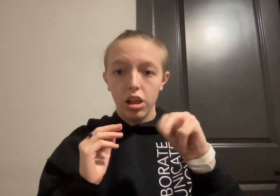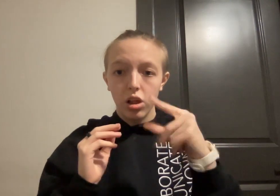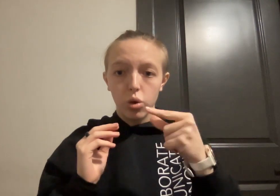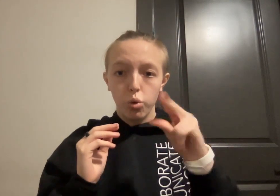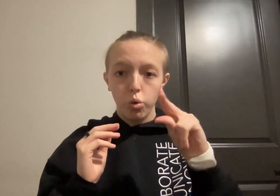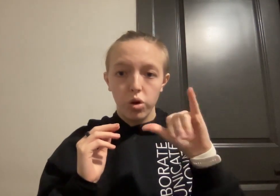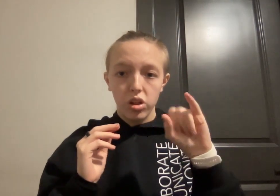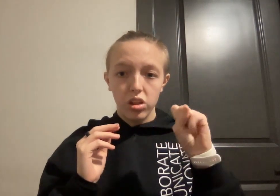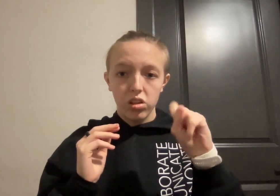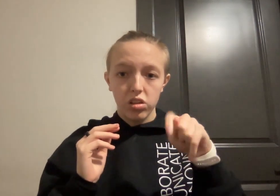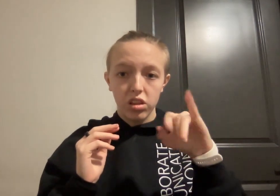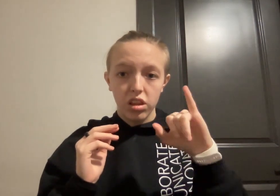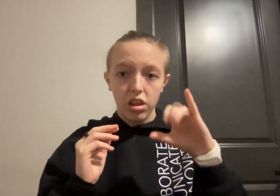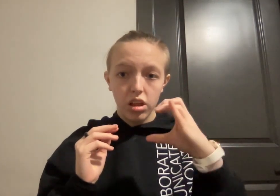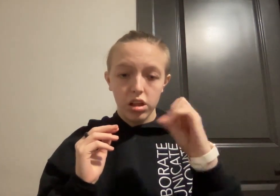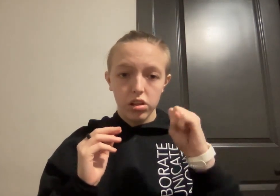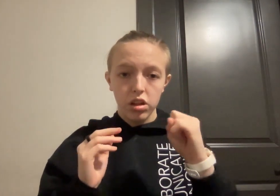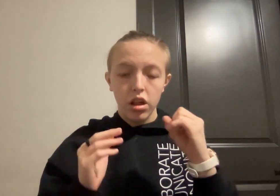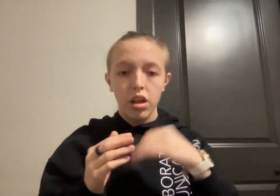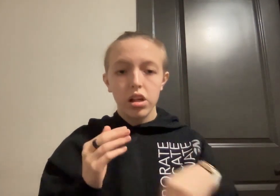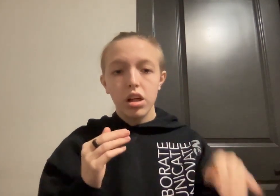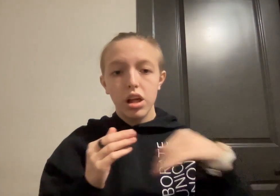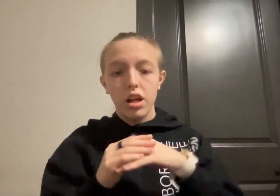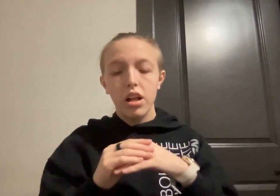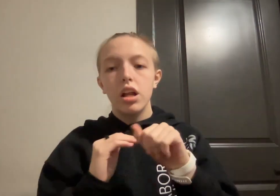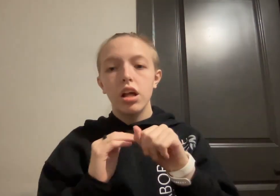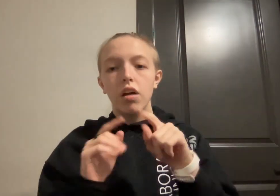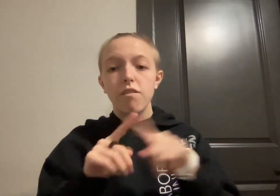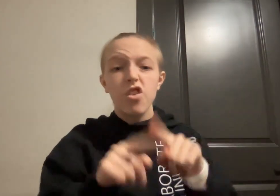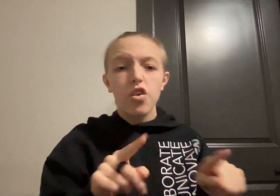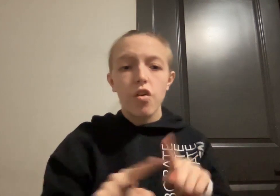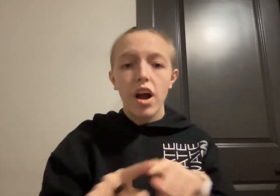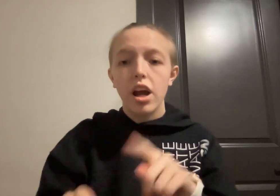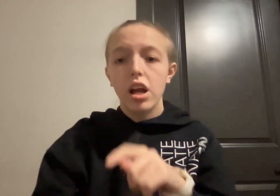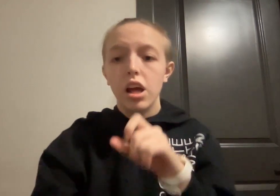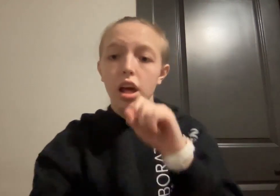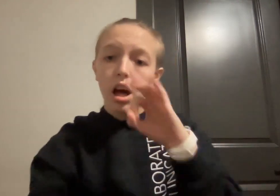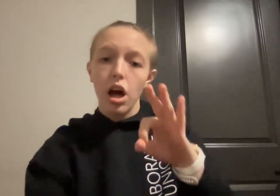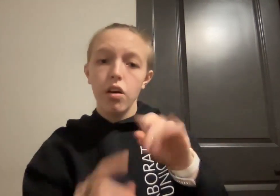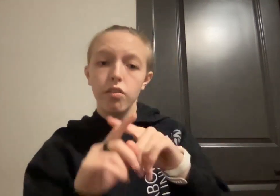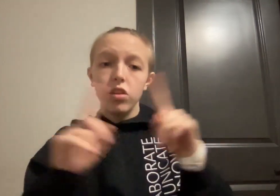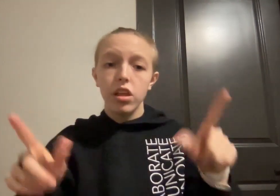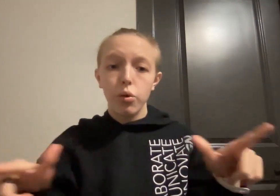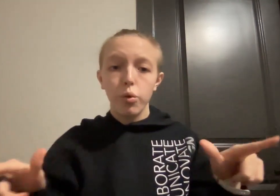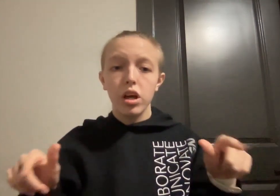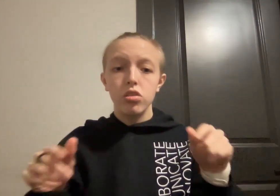linguistics get involved in a variety of language